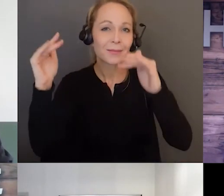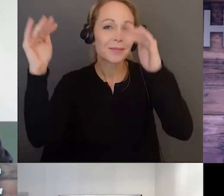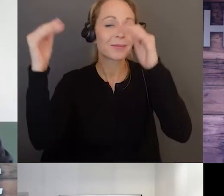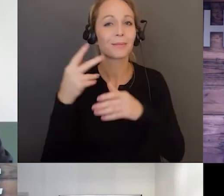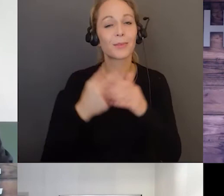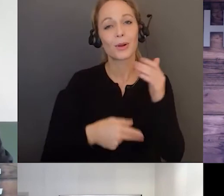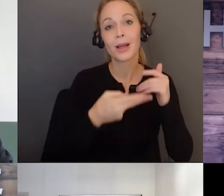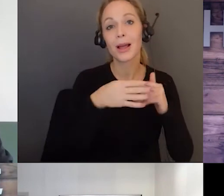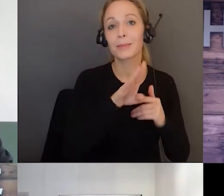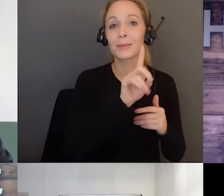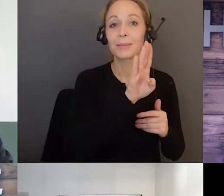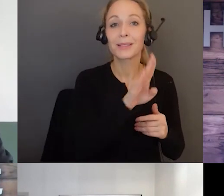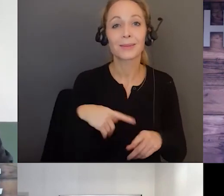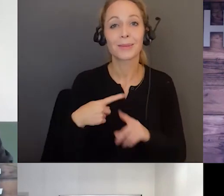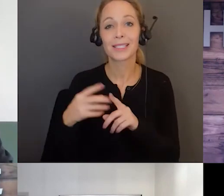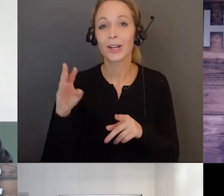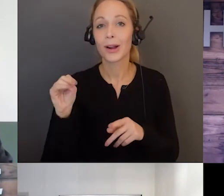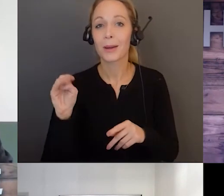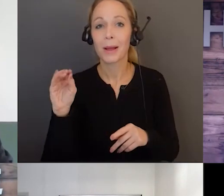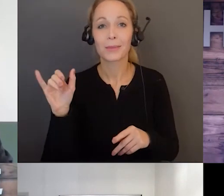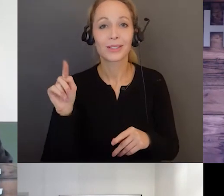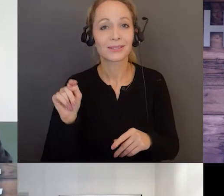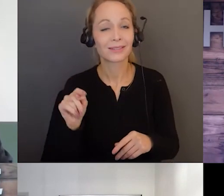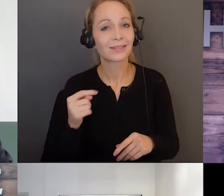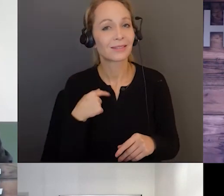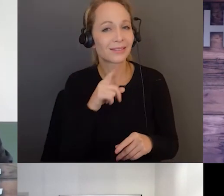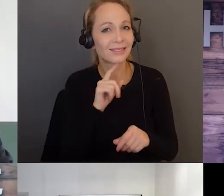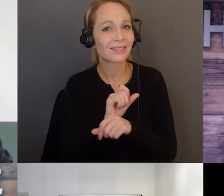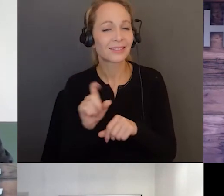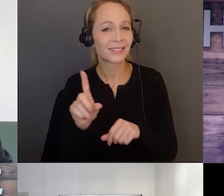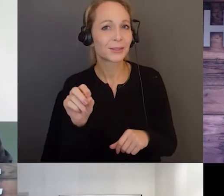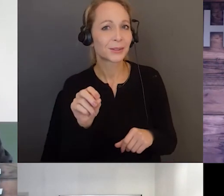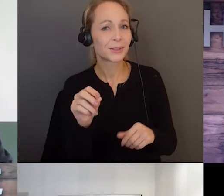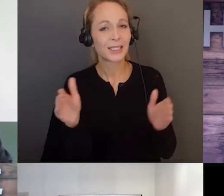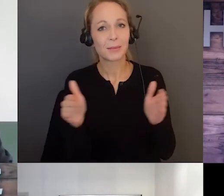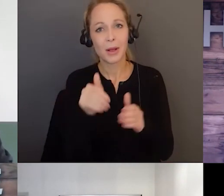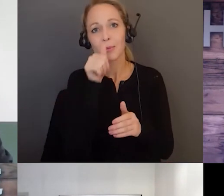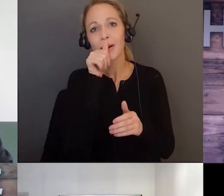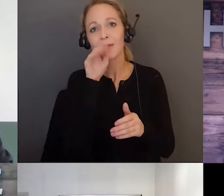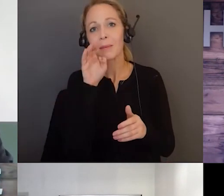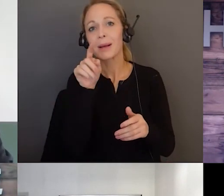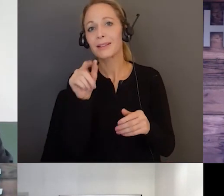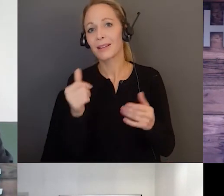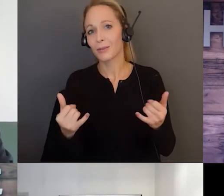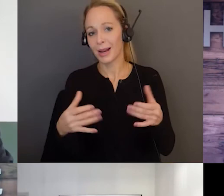BOTH HubDB AND CRM OBJECTS. WE ACTUALLY DO IN A SMALL PRIVATE BETA RIGHT NOW HAVE A